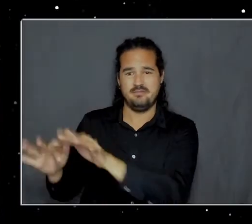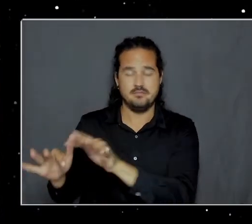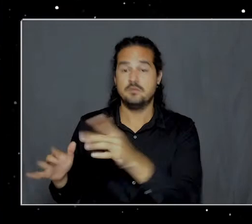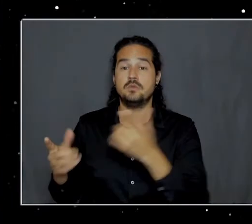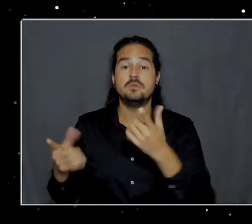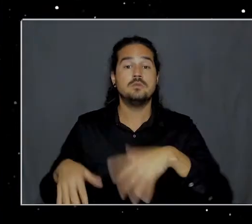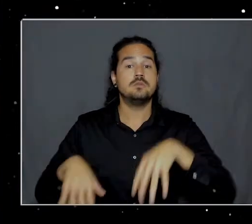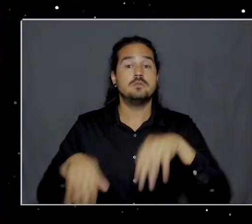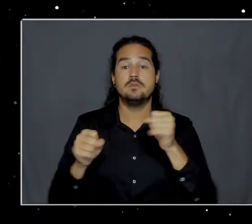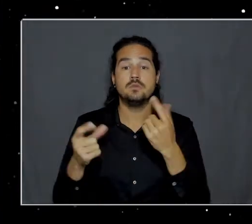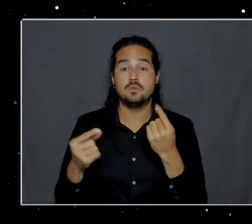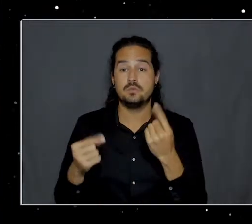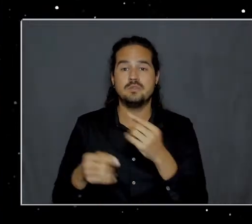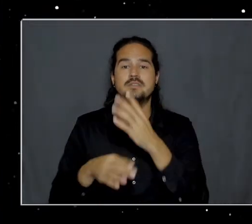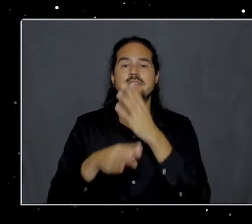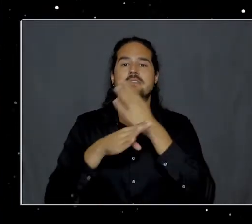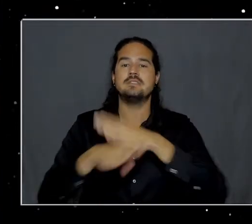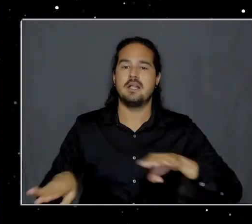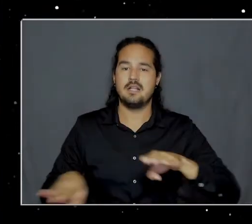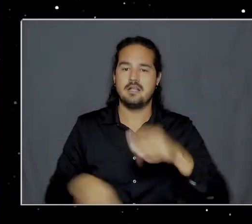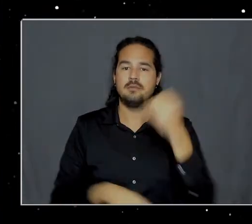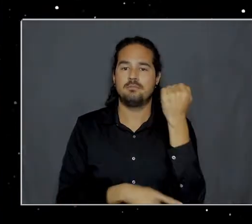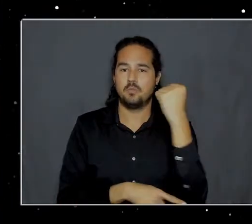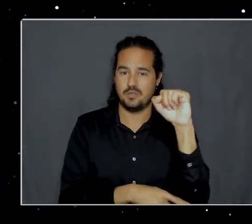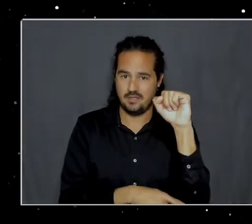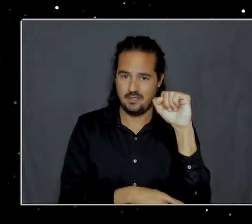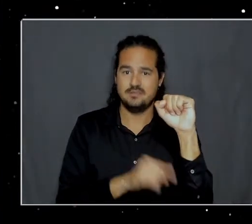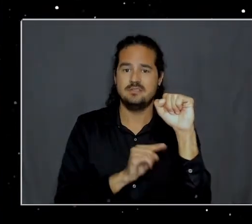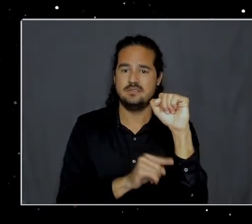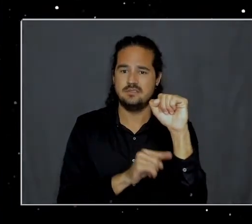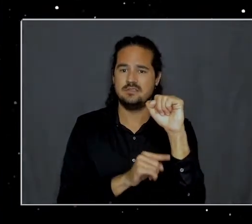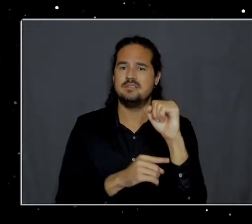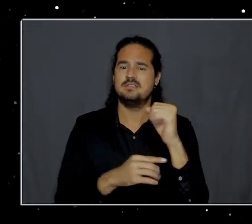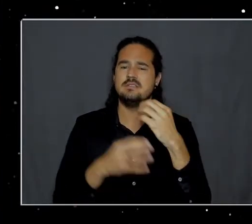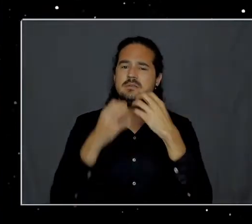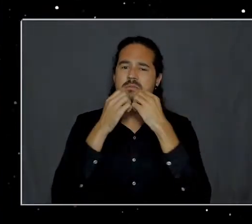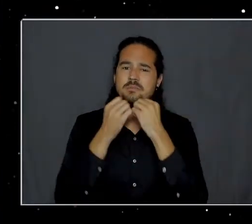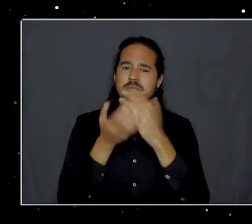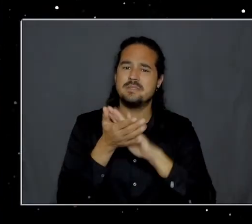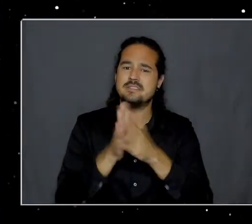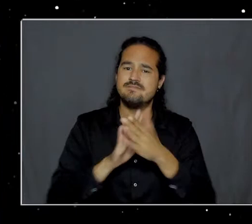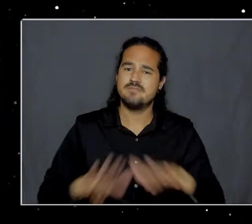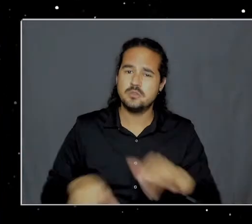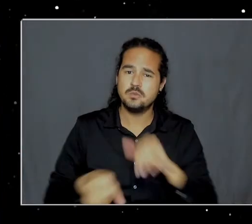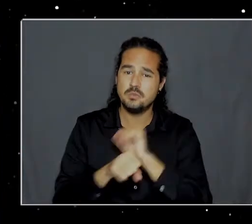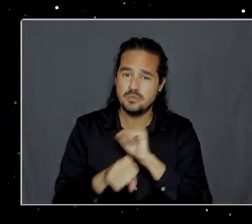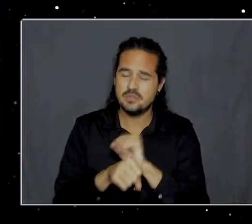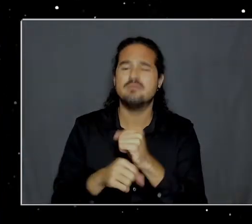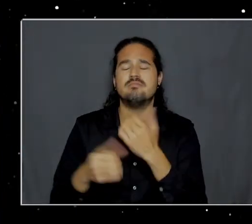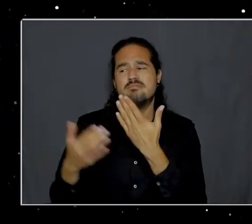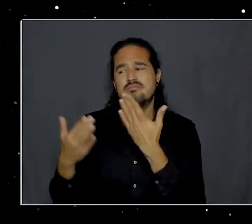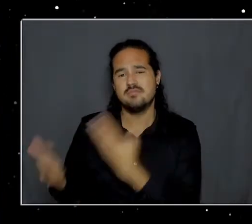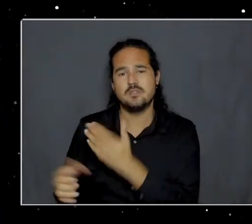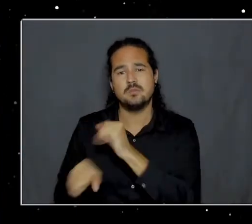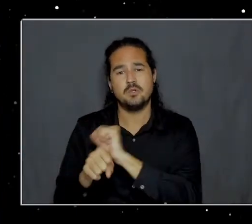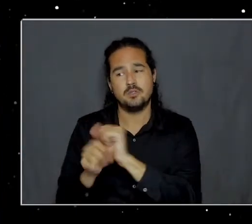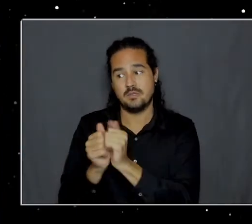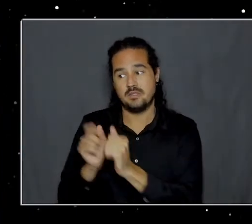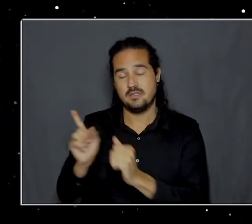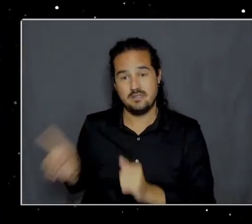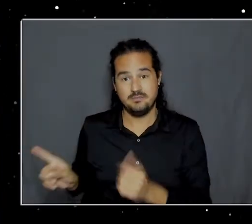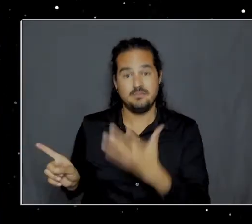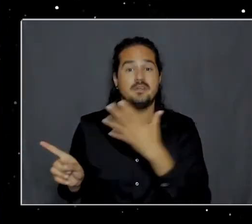PROTEST.